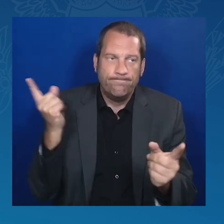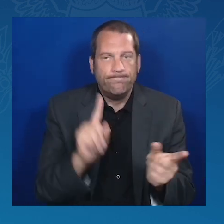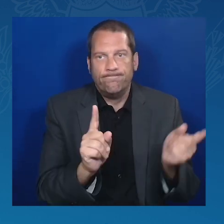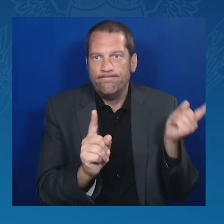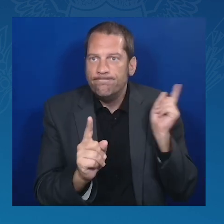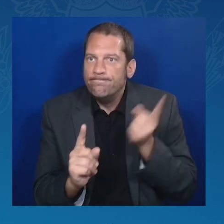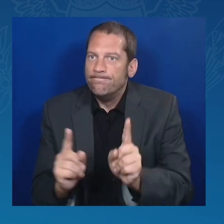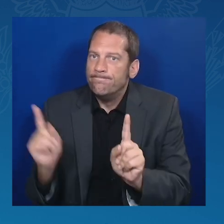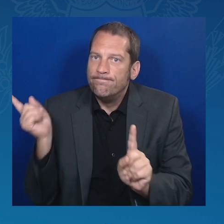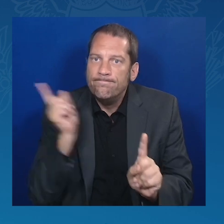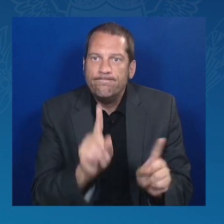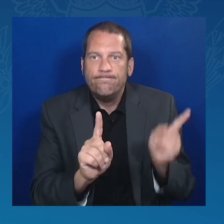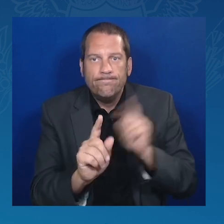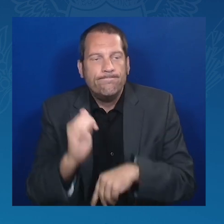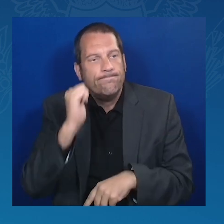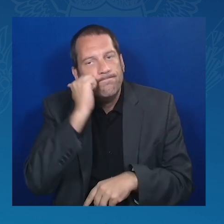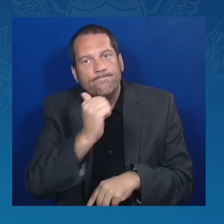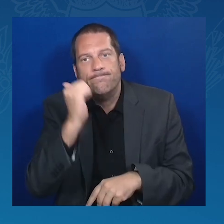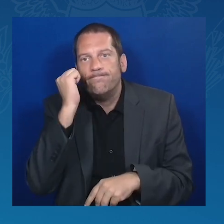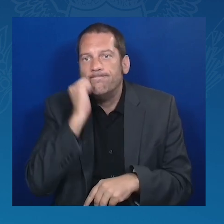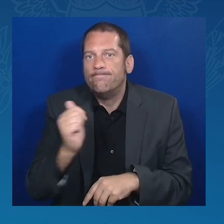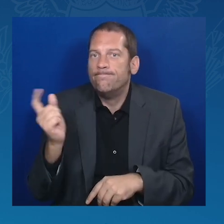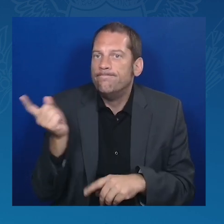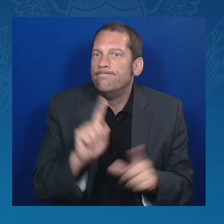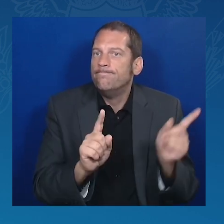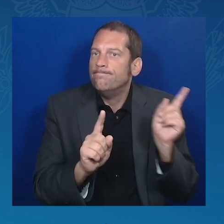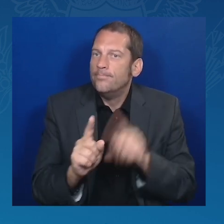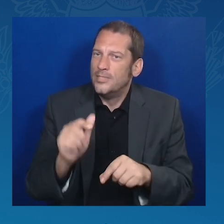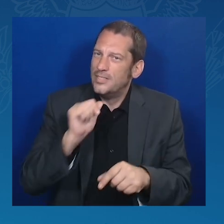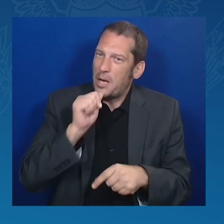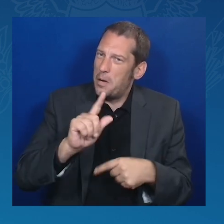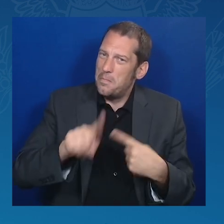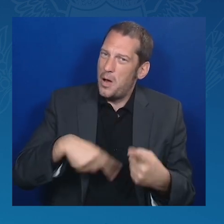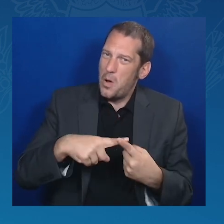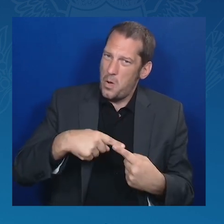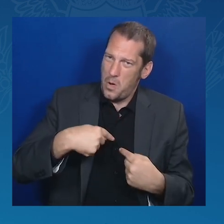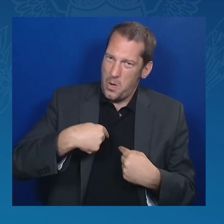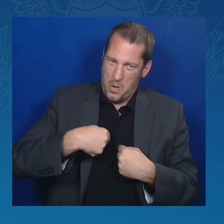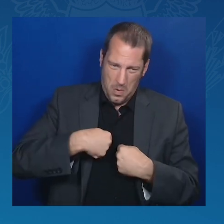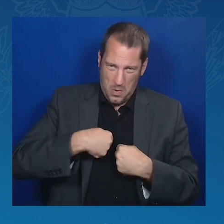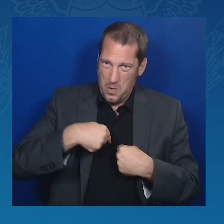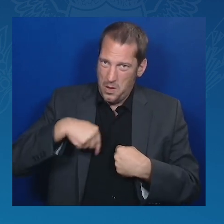I made this recipe from your book, or. I love this song of John's. The Vice President: Although I do love your book.